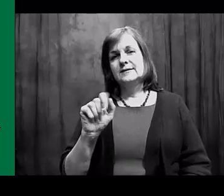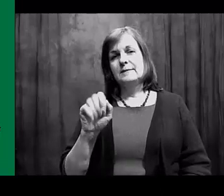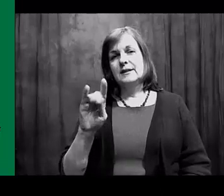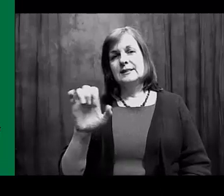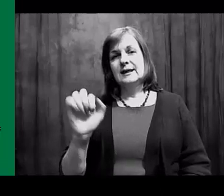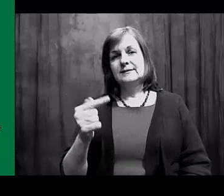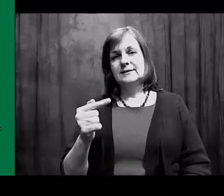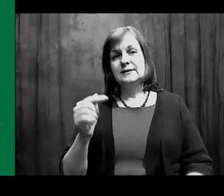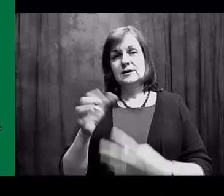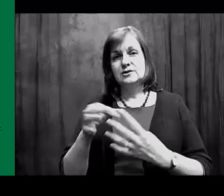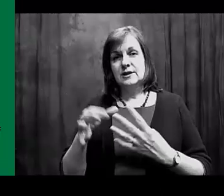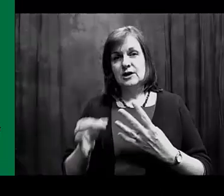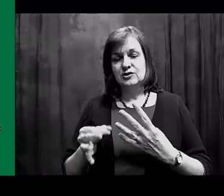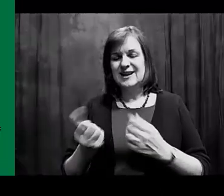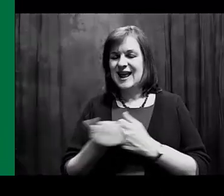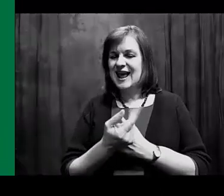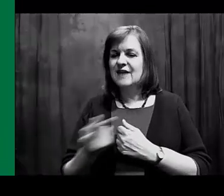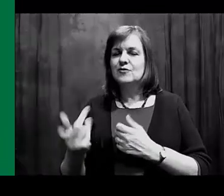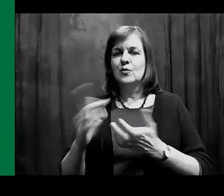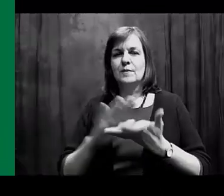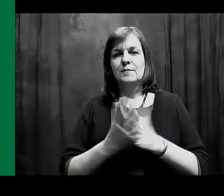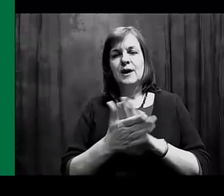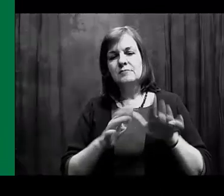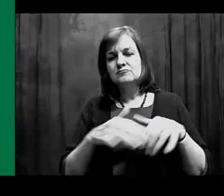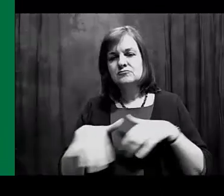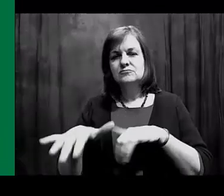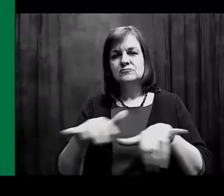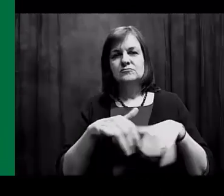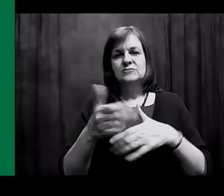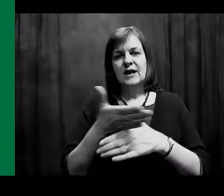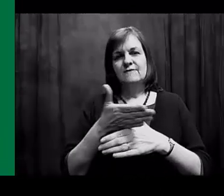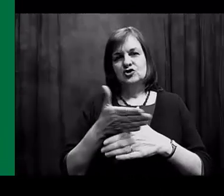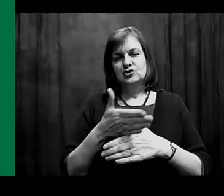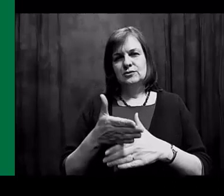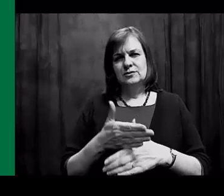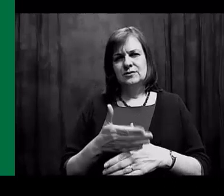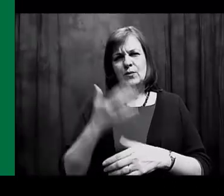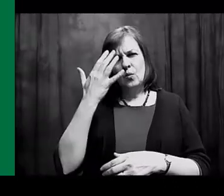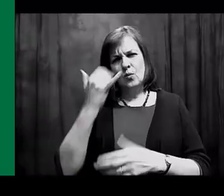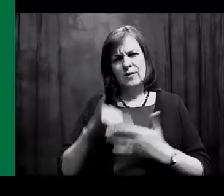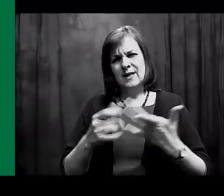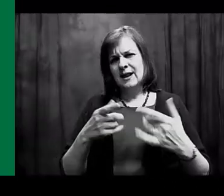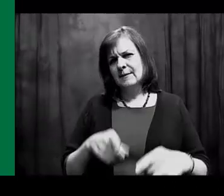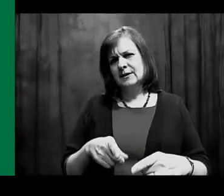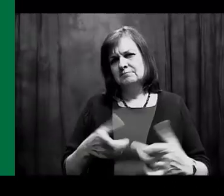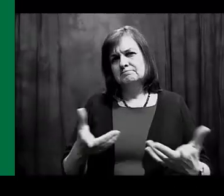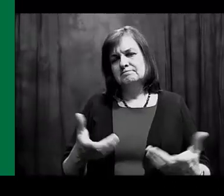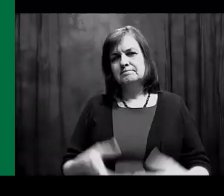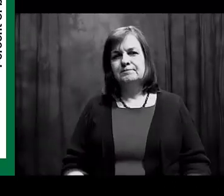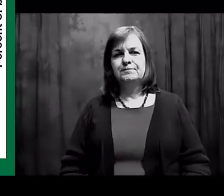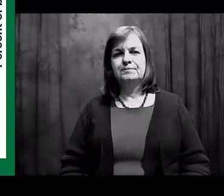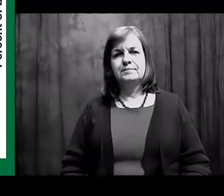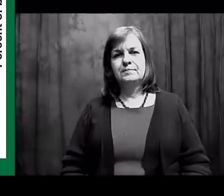in stabilizing selection as we said everybody becomes average well why would that happen??